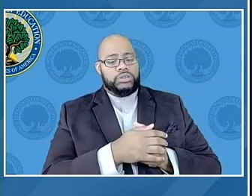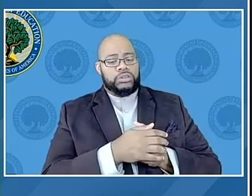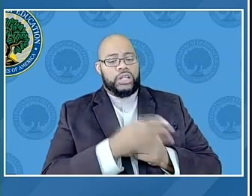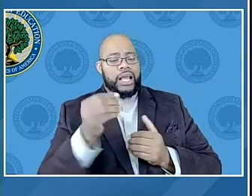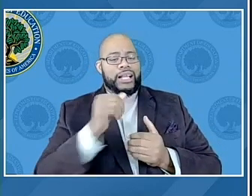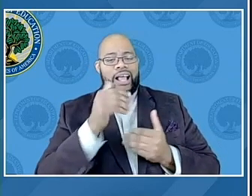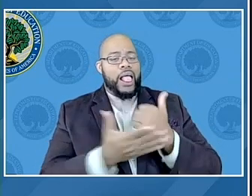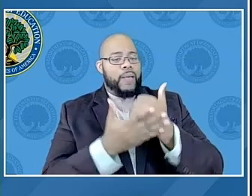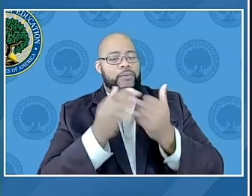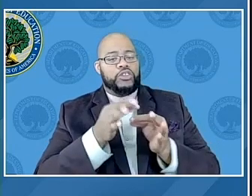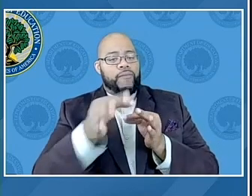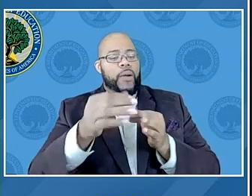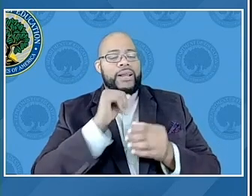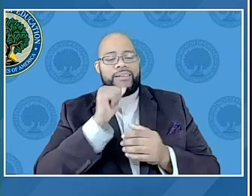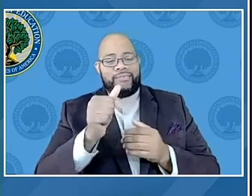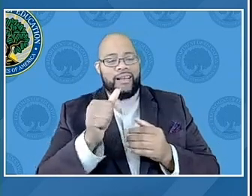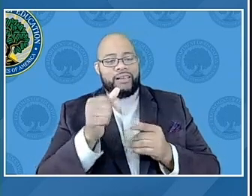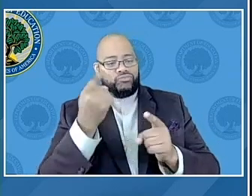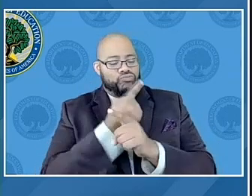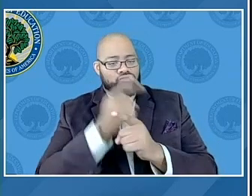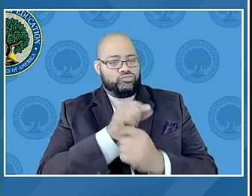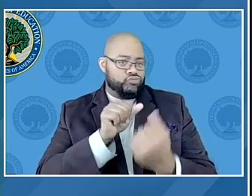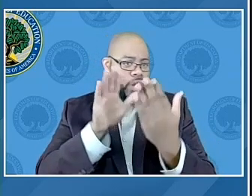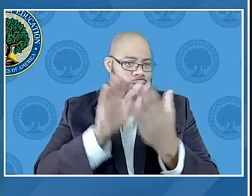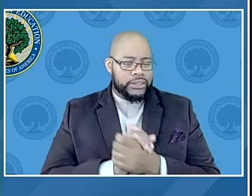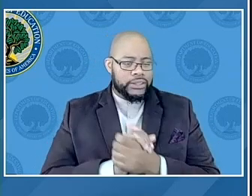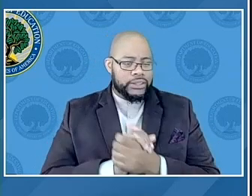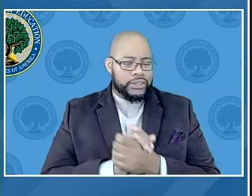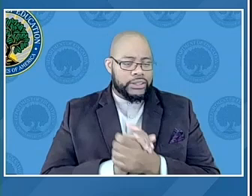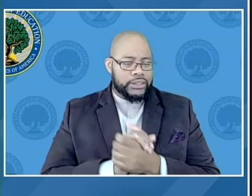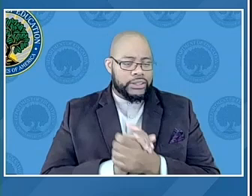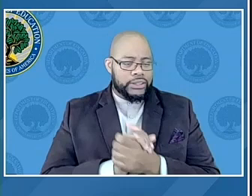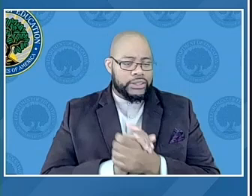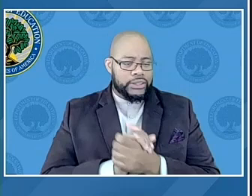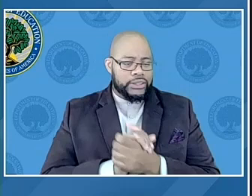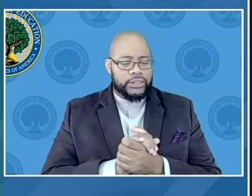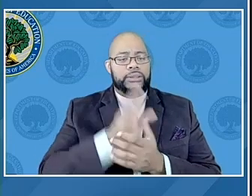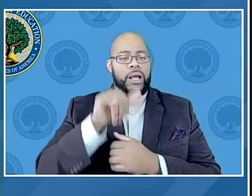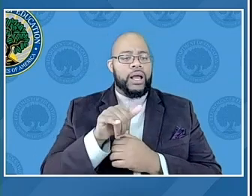that have not been adequately addressed by the efforts the Department has recently